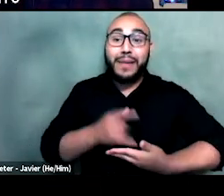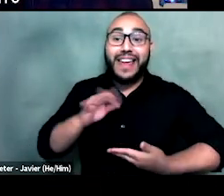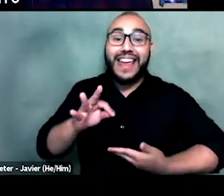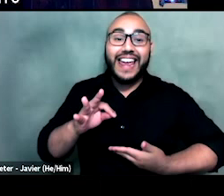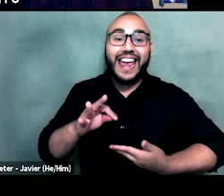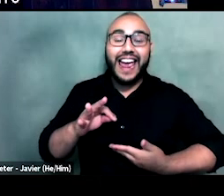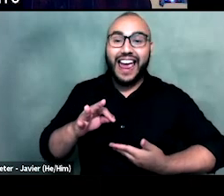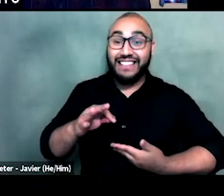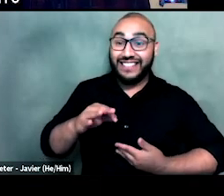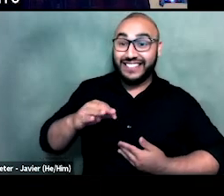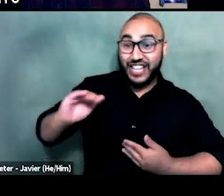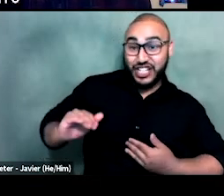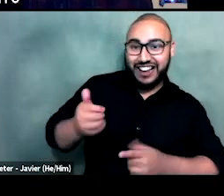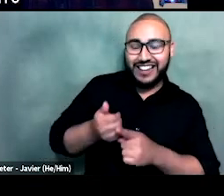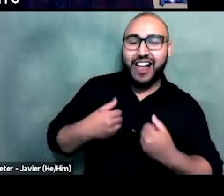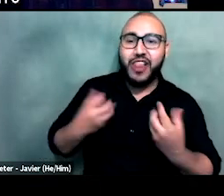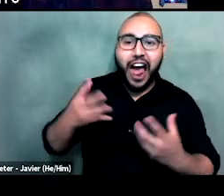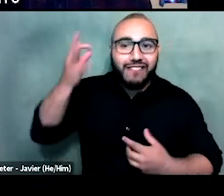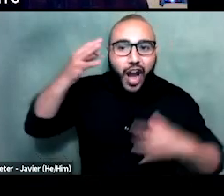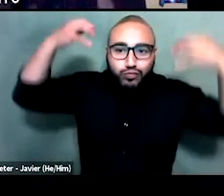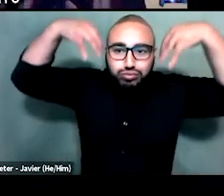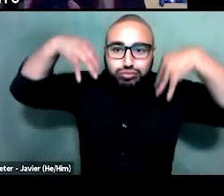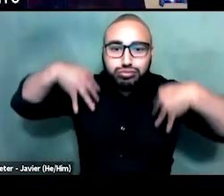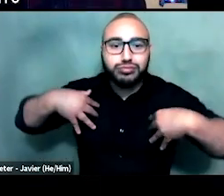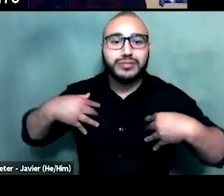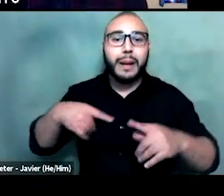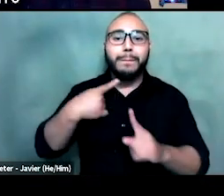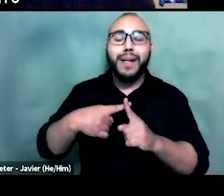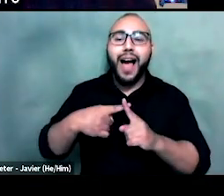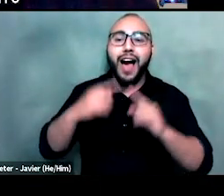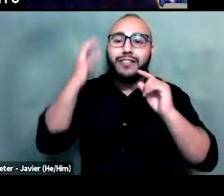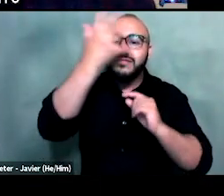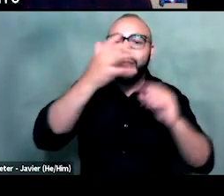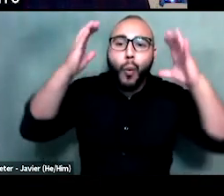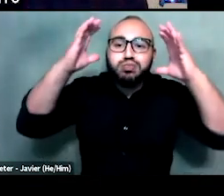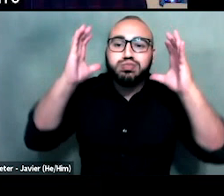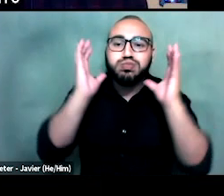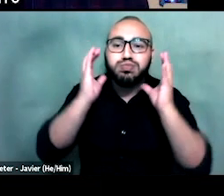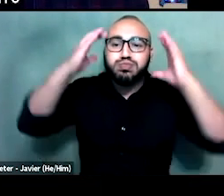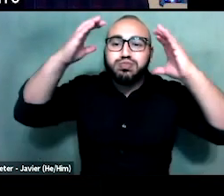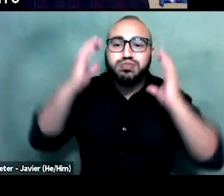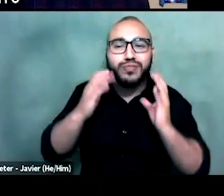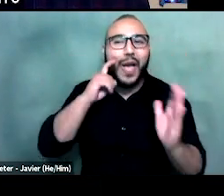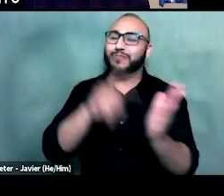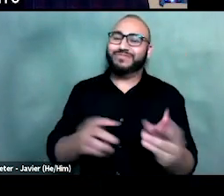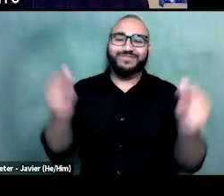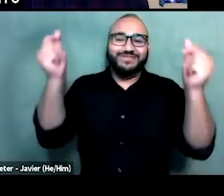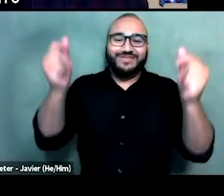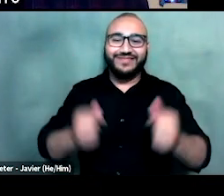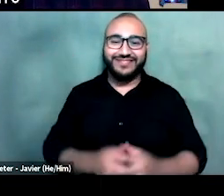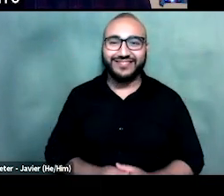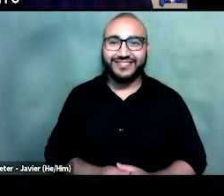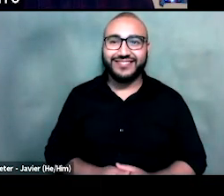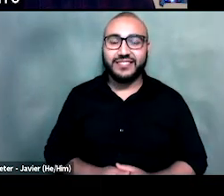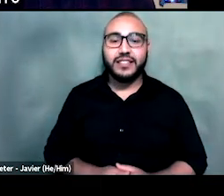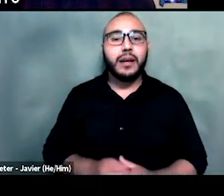of hair and a really fat round face. It's a tell. But I absolutely love this picture